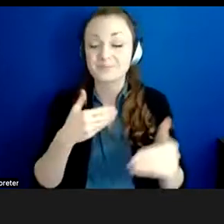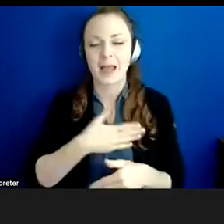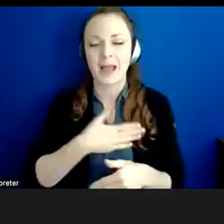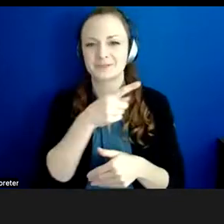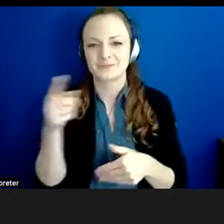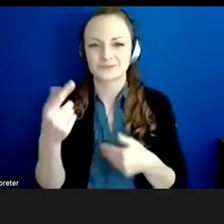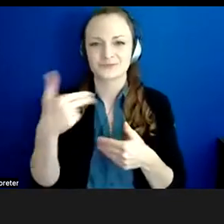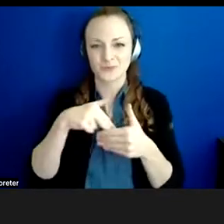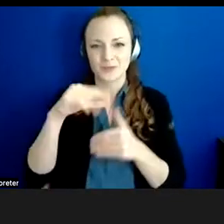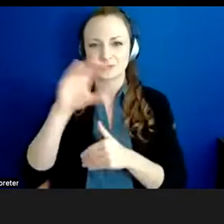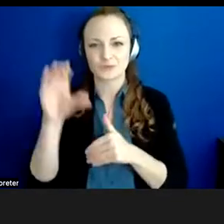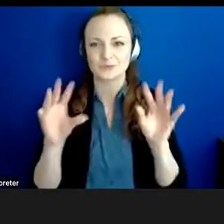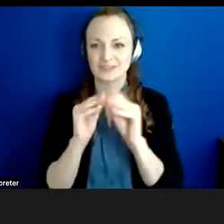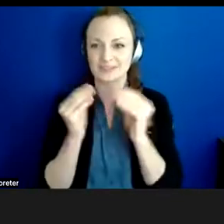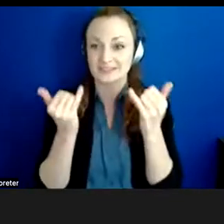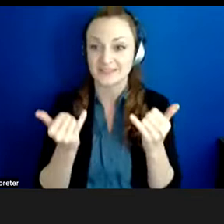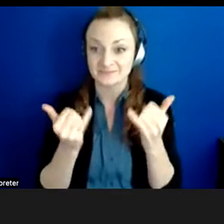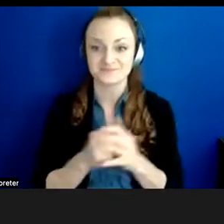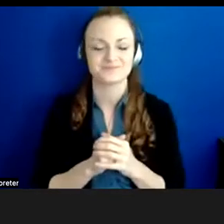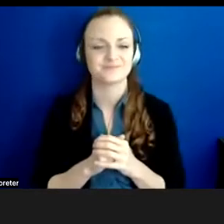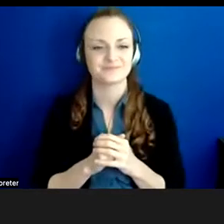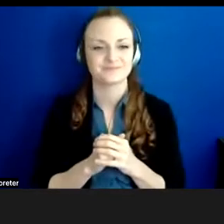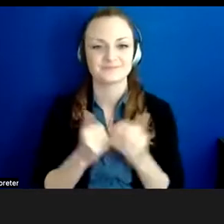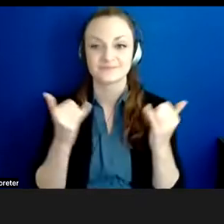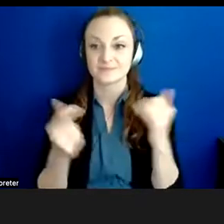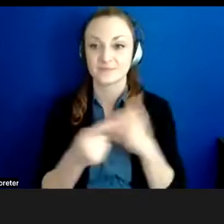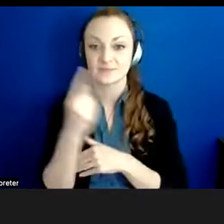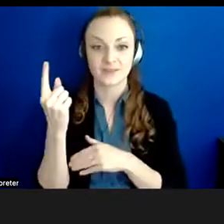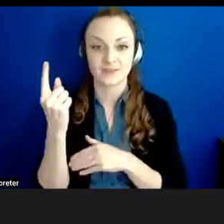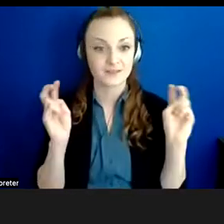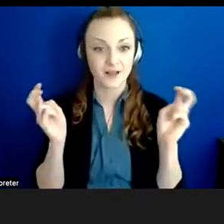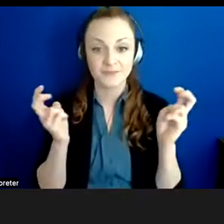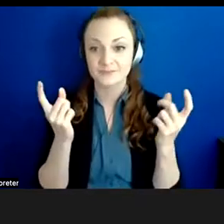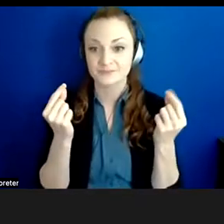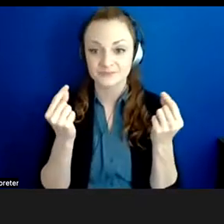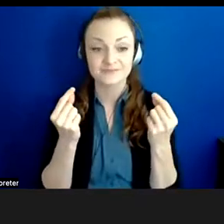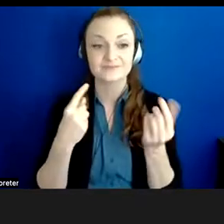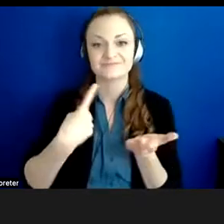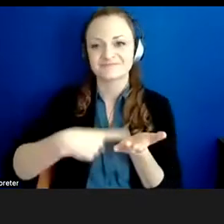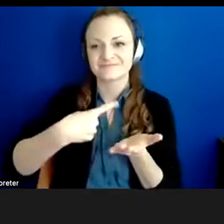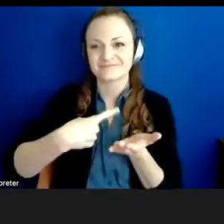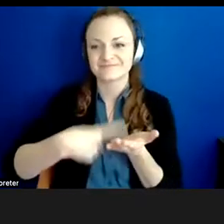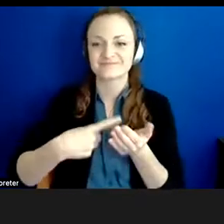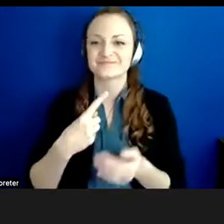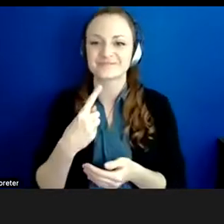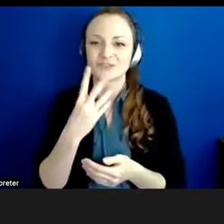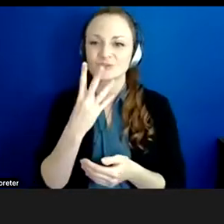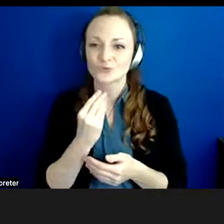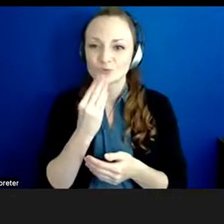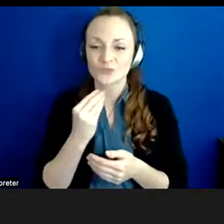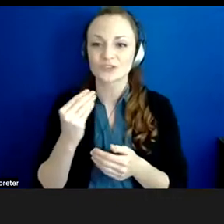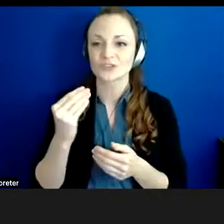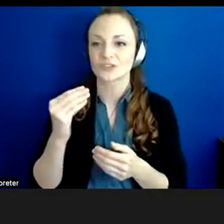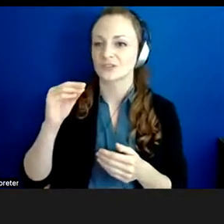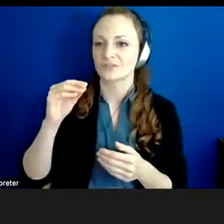19:06:05 Today's topic is to talk about the jewish holiday of Passover and The way that